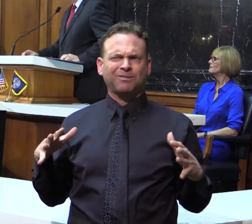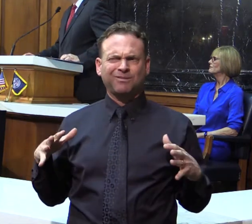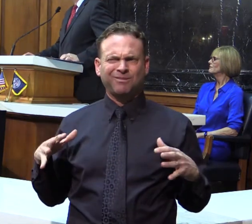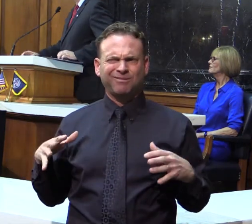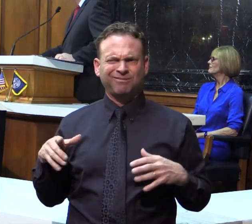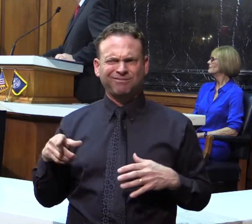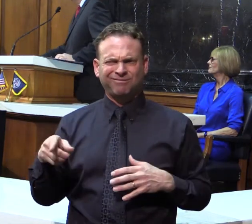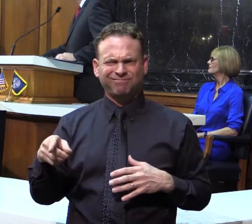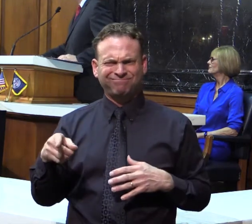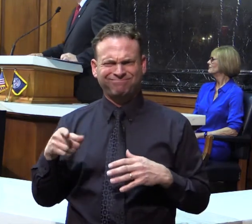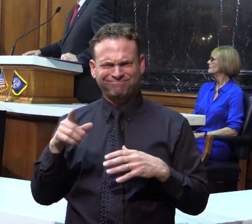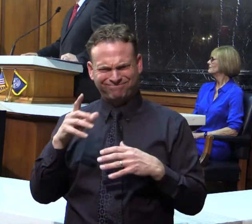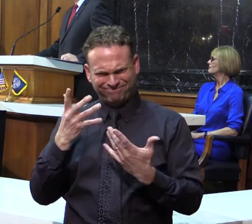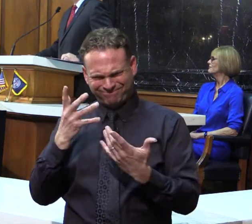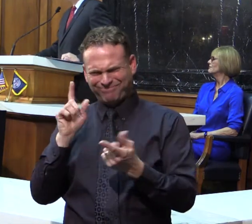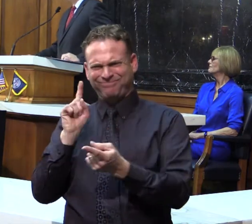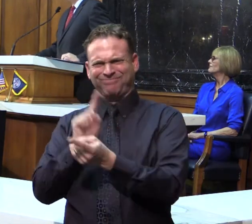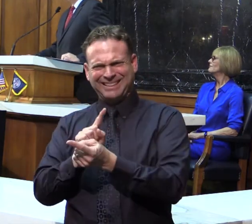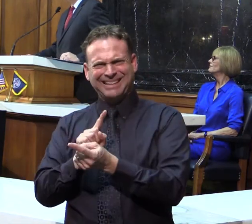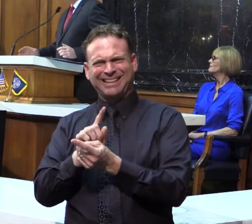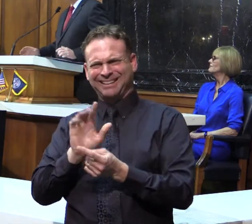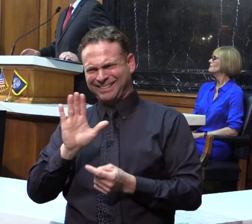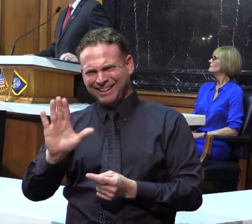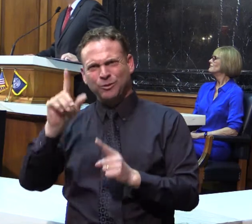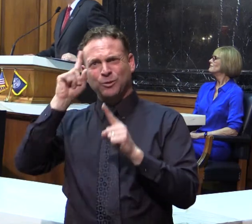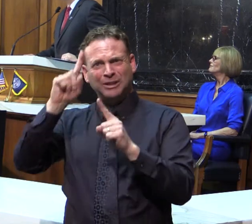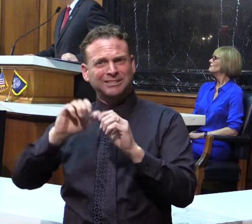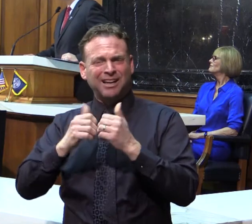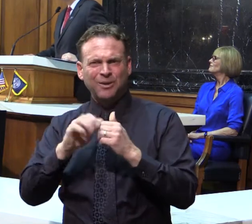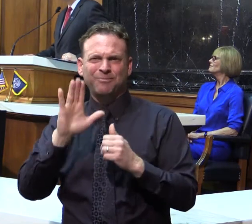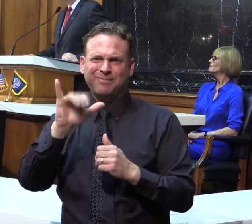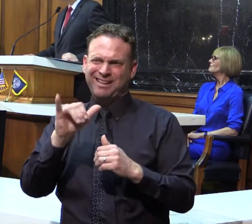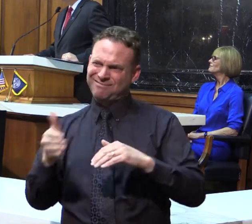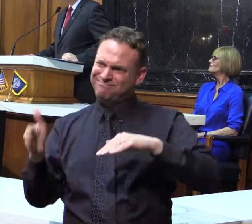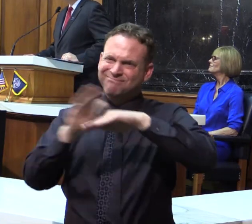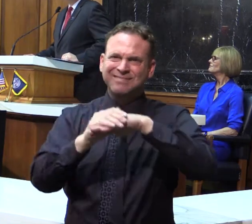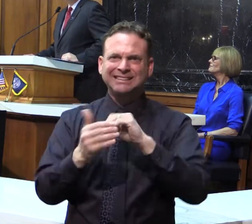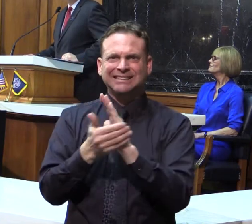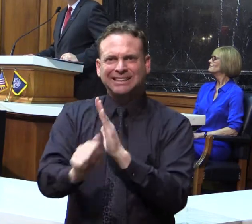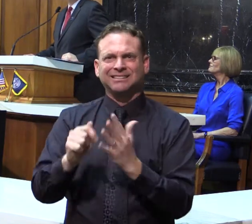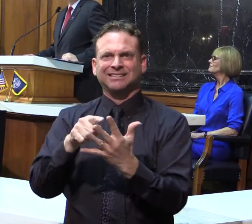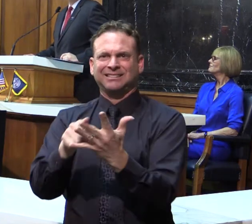Also this year – with your leadership, we’ll enact legislation to require every Indiana